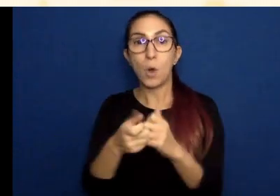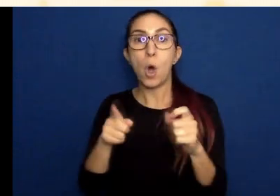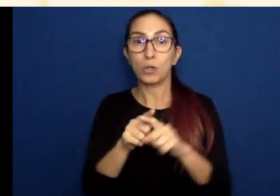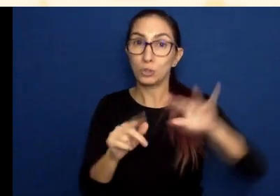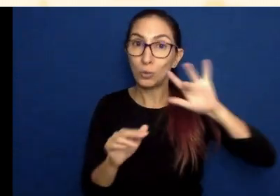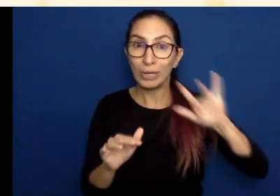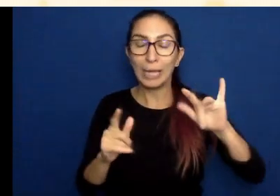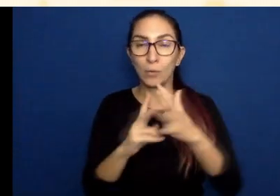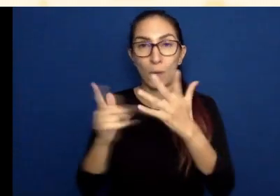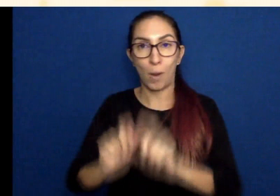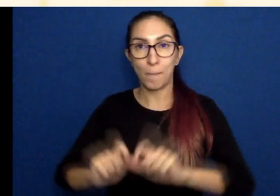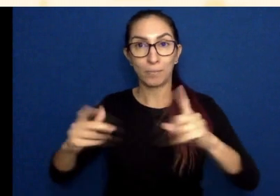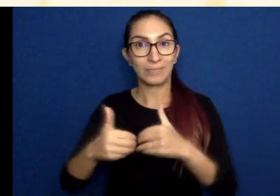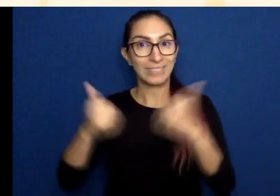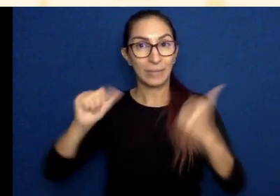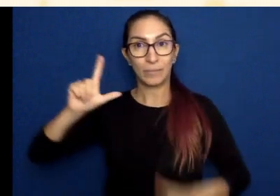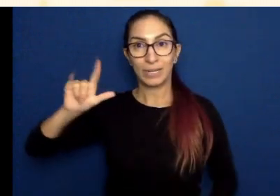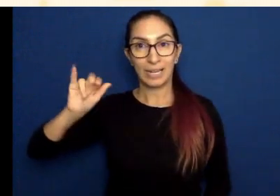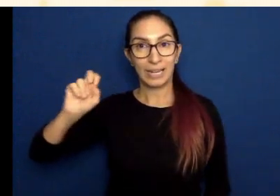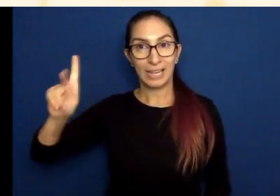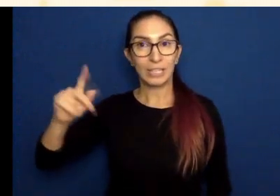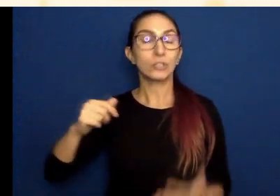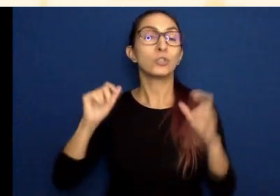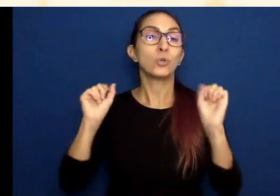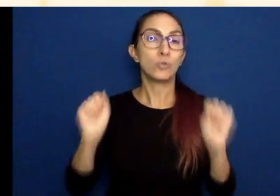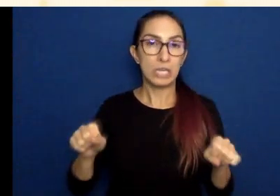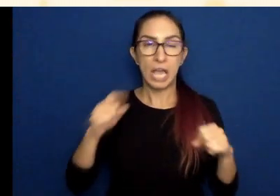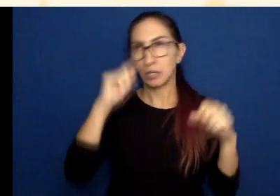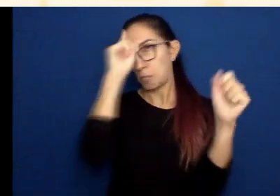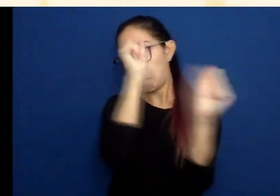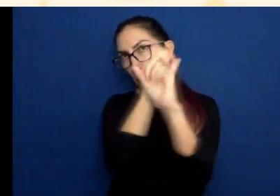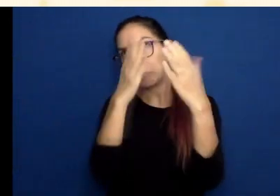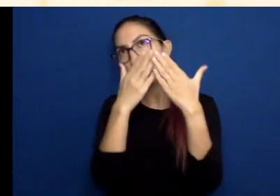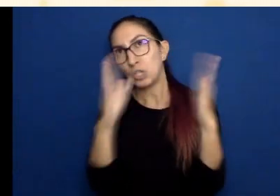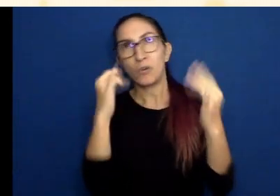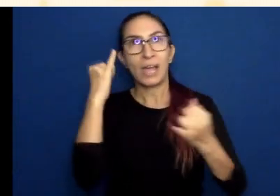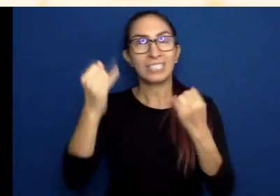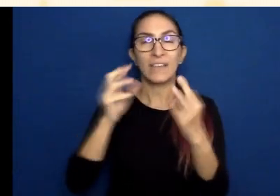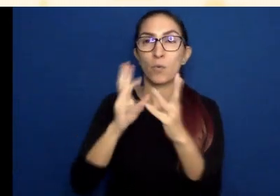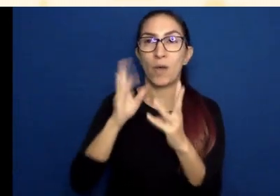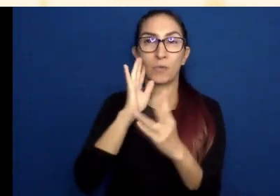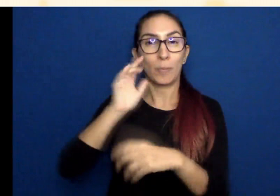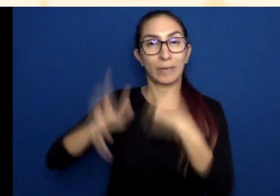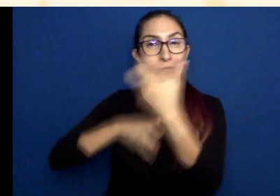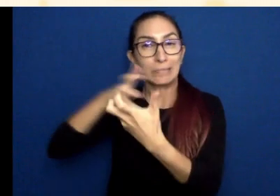So you can actually get a general idea by tapping instead of dragging